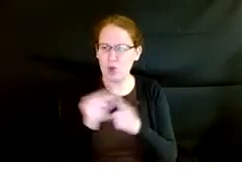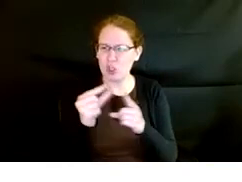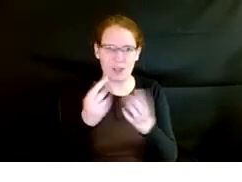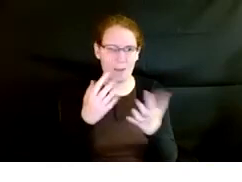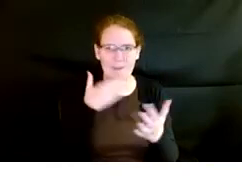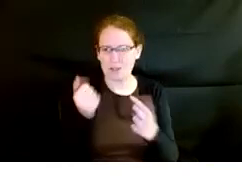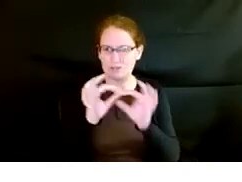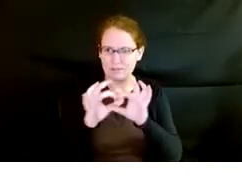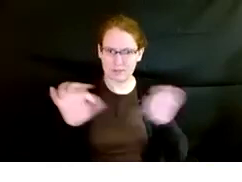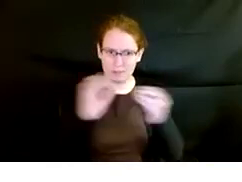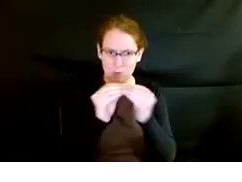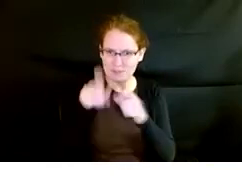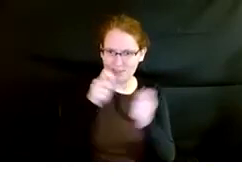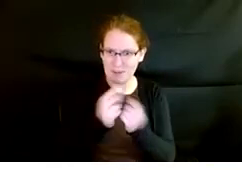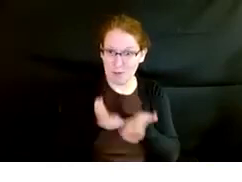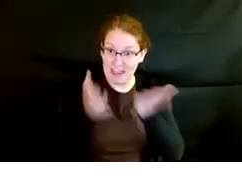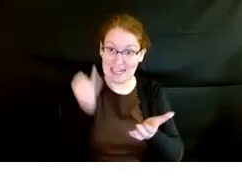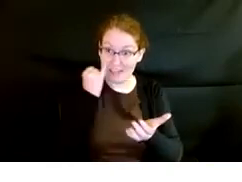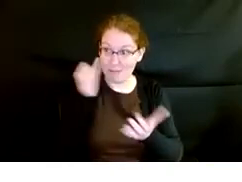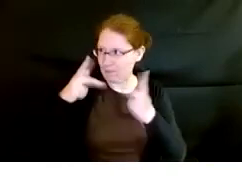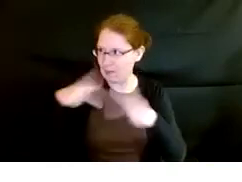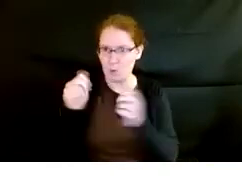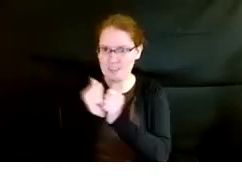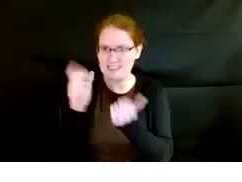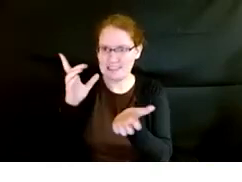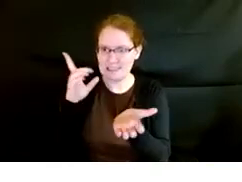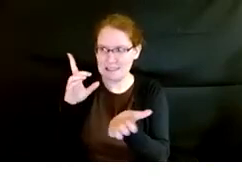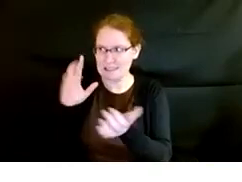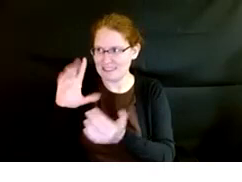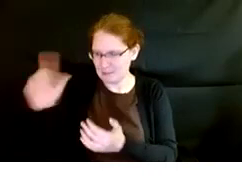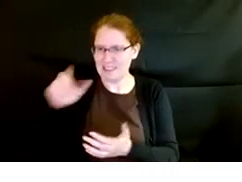what was needed for people with disabilities and that not being a factor in exclusion and the other